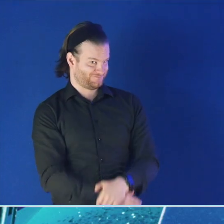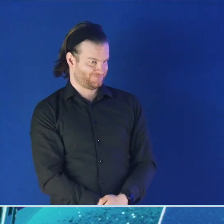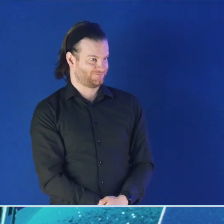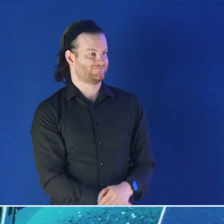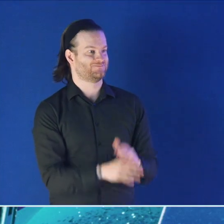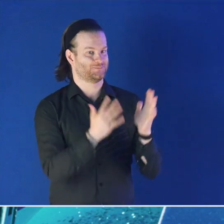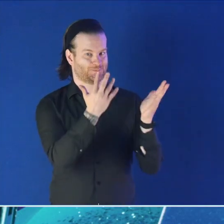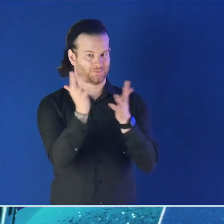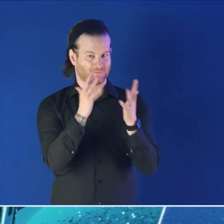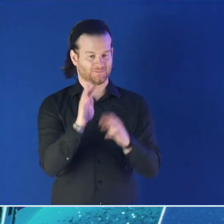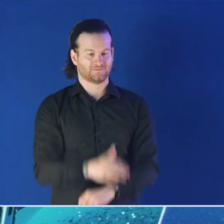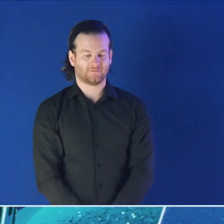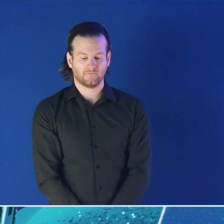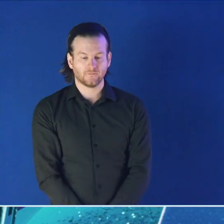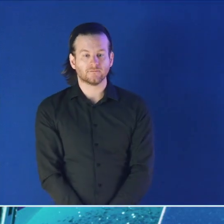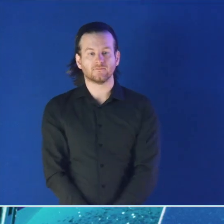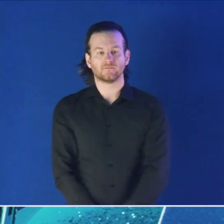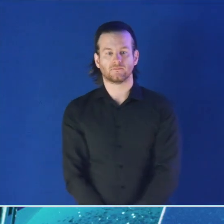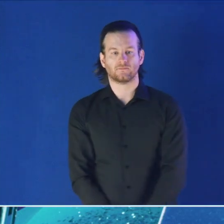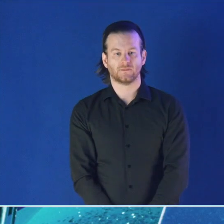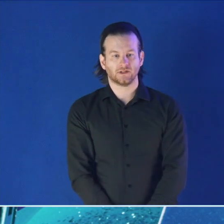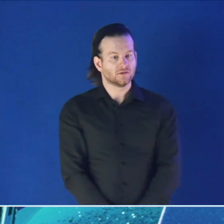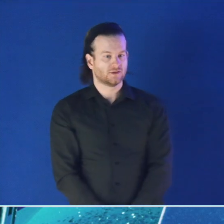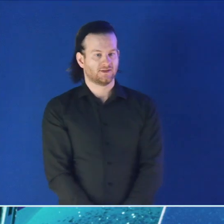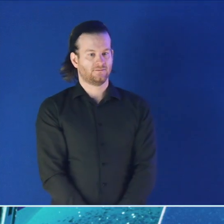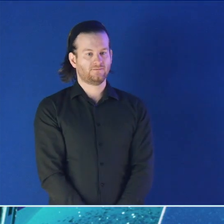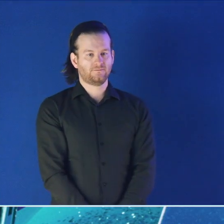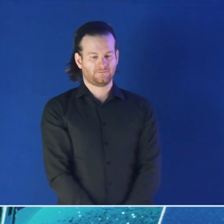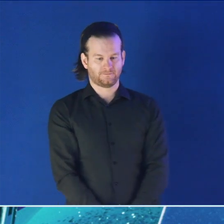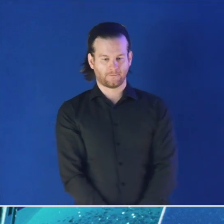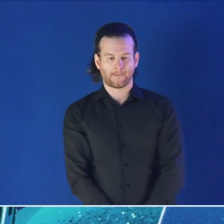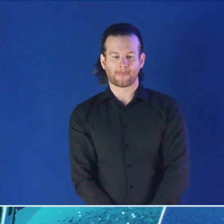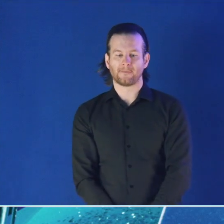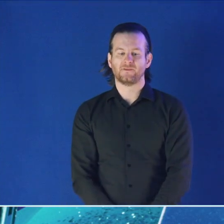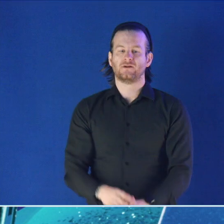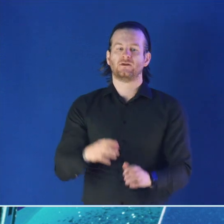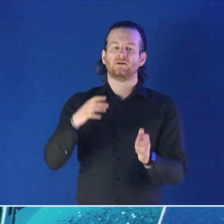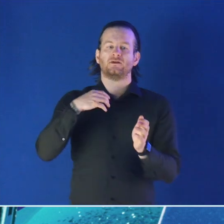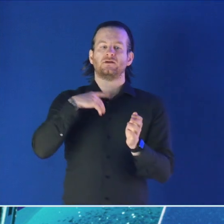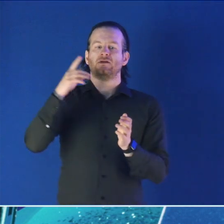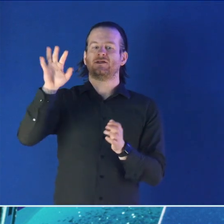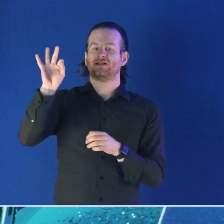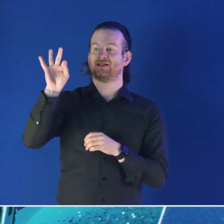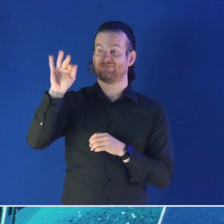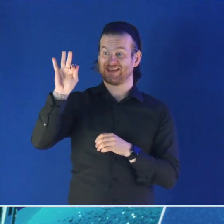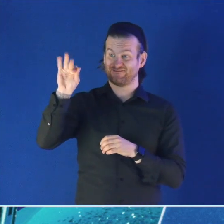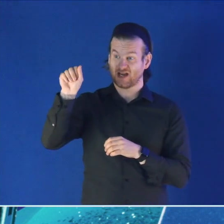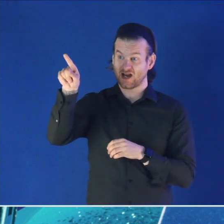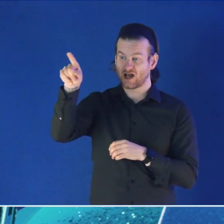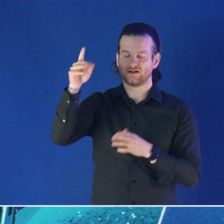We sold FIFA on selecting Seattle with those two front and center.